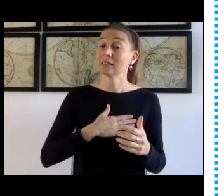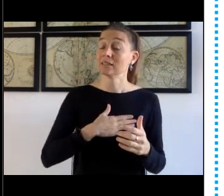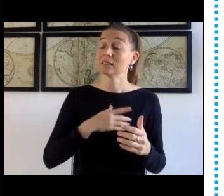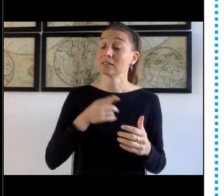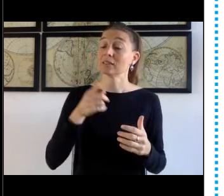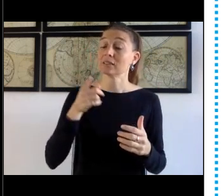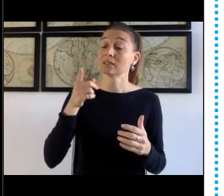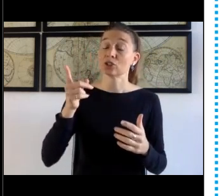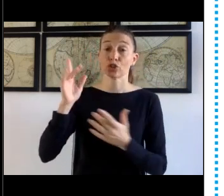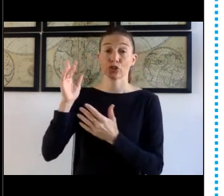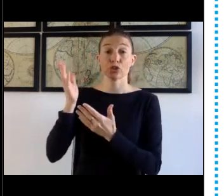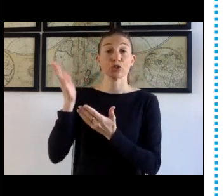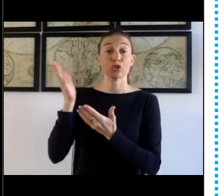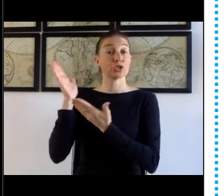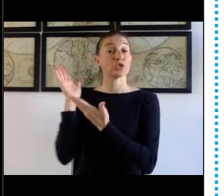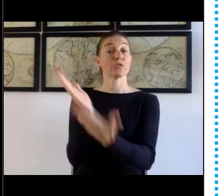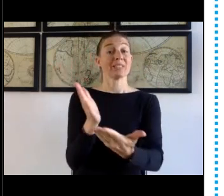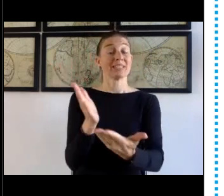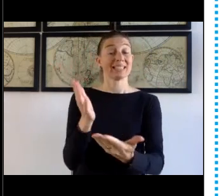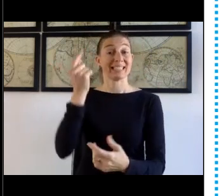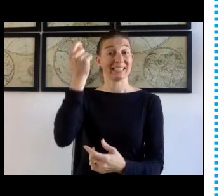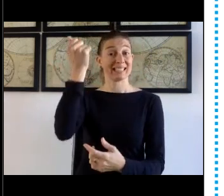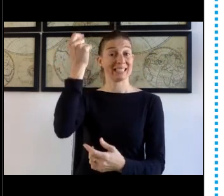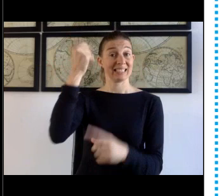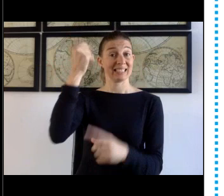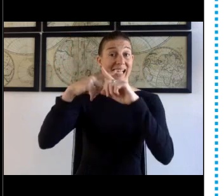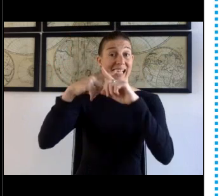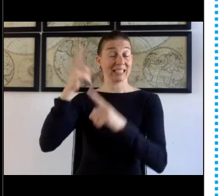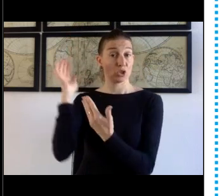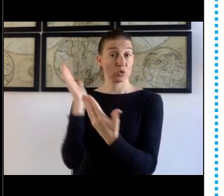this can go under the national laws on antidiscrimination.